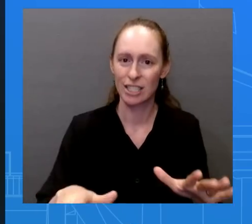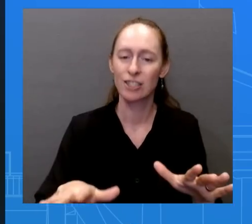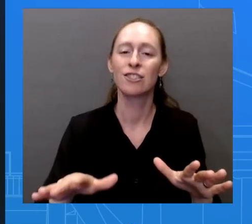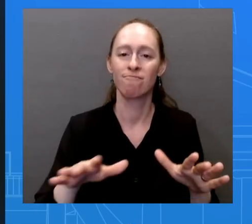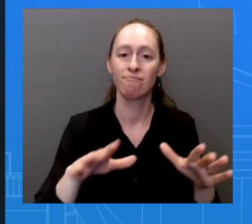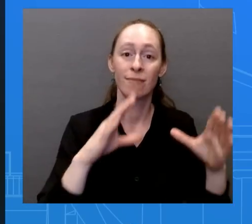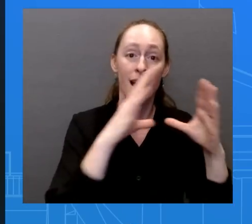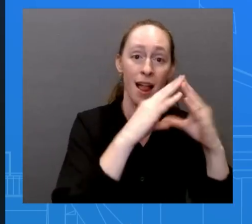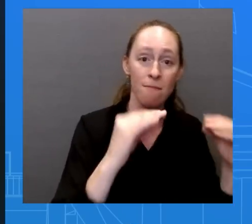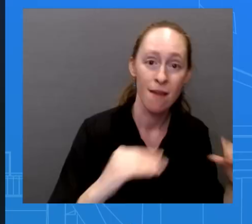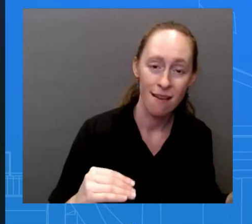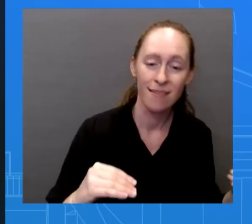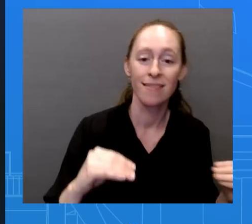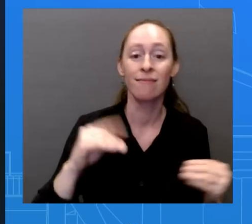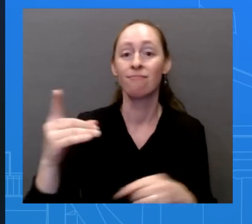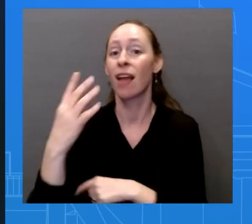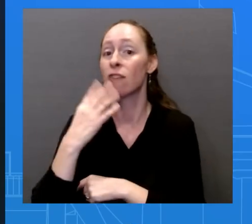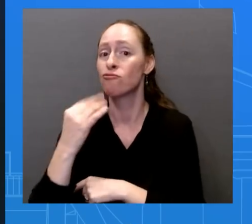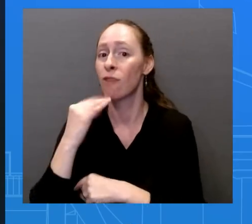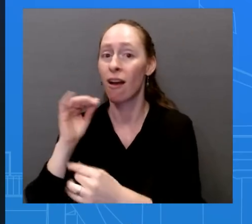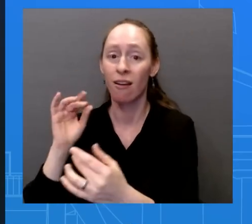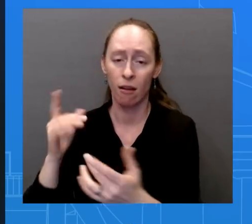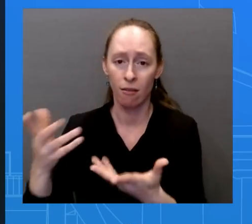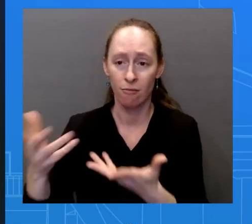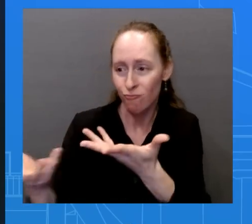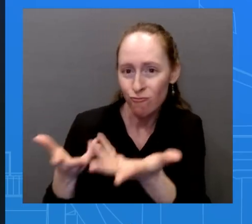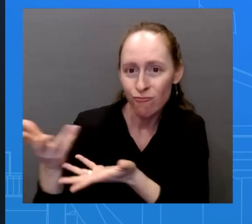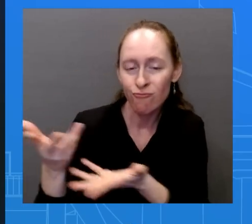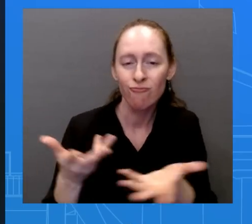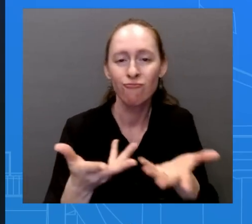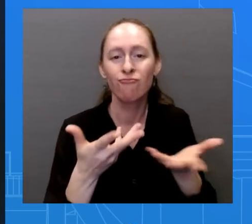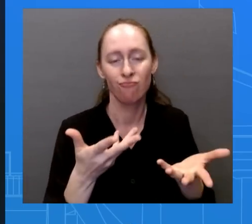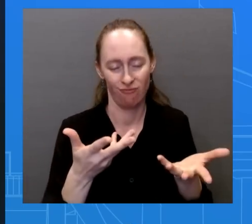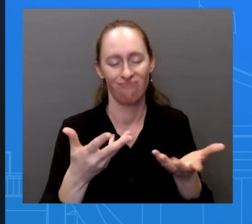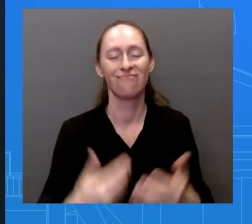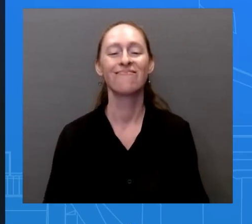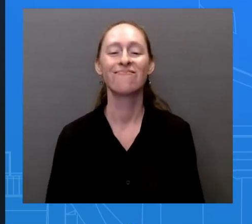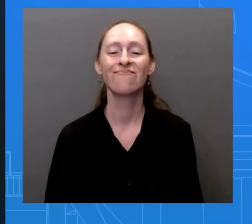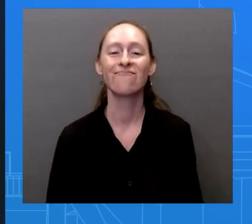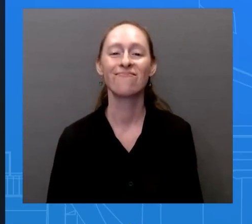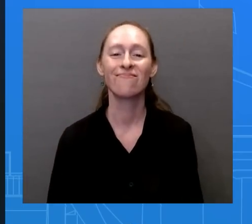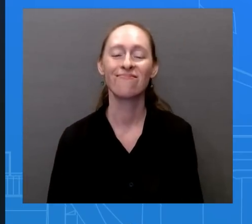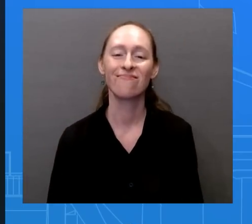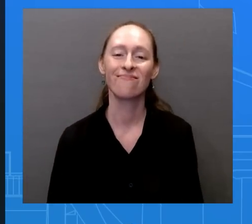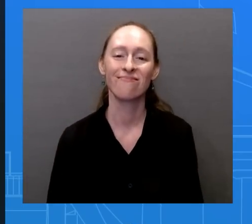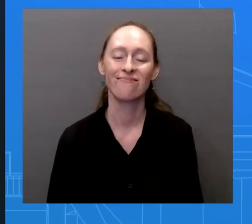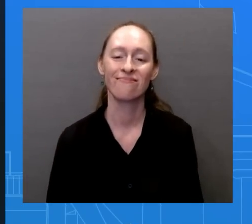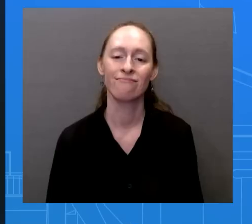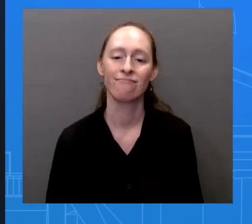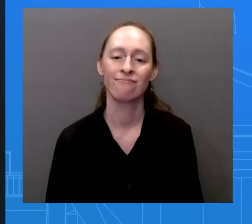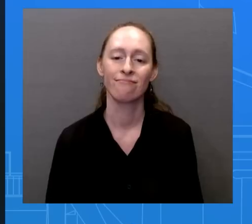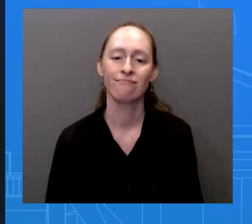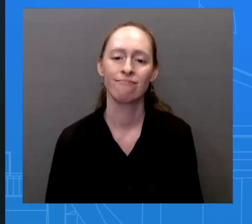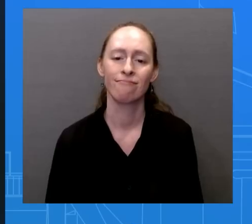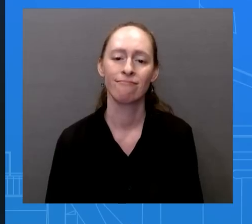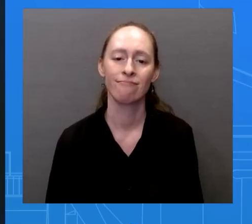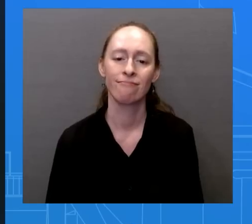We want to also thank President Emmanuel Macron of France and his government for their support in these negotiations.